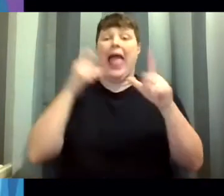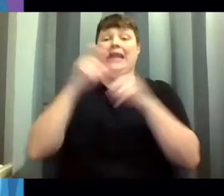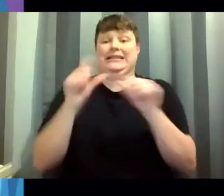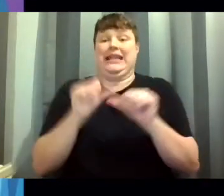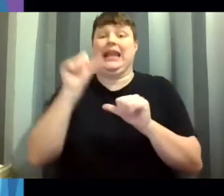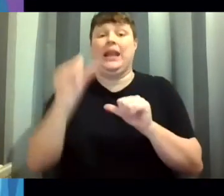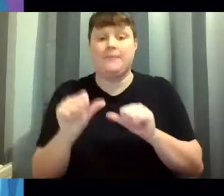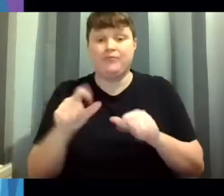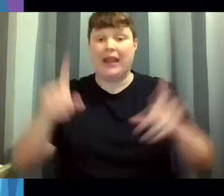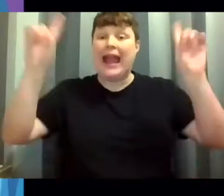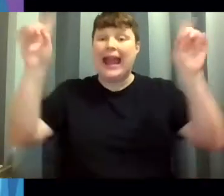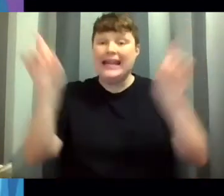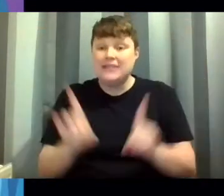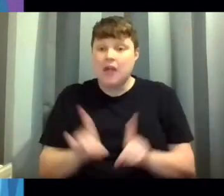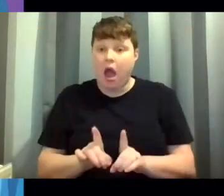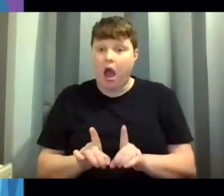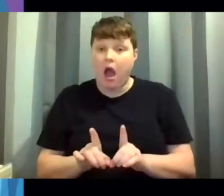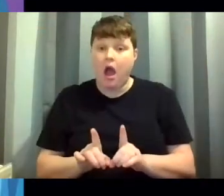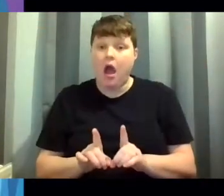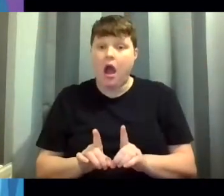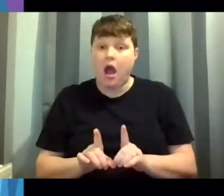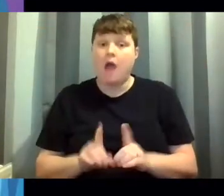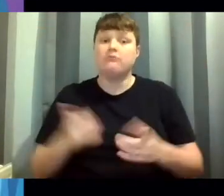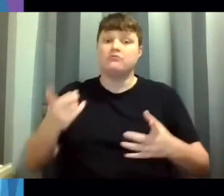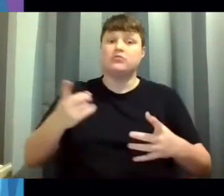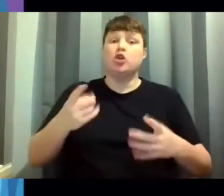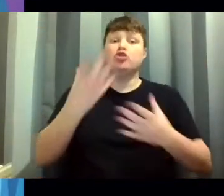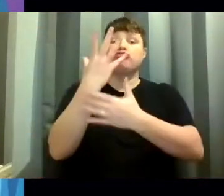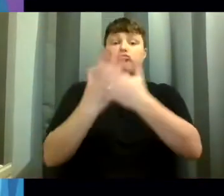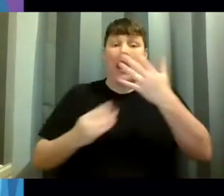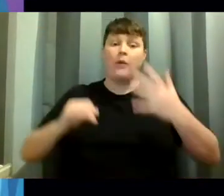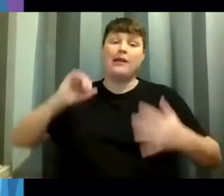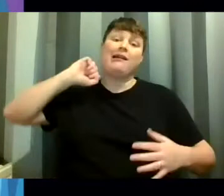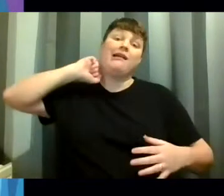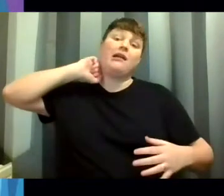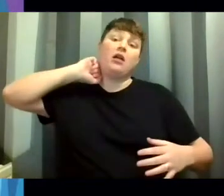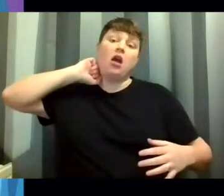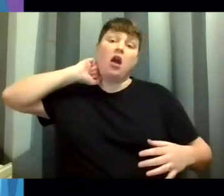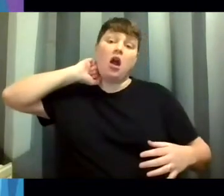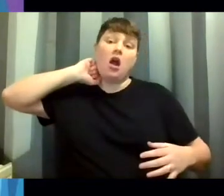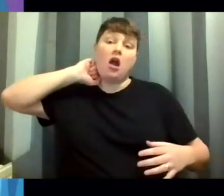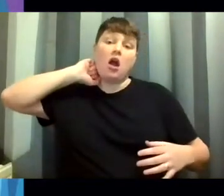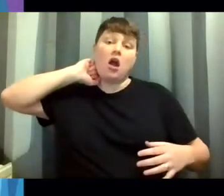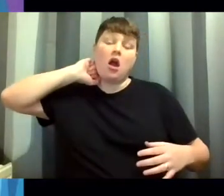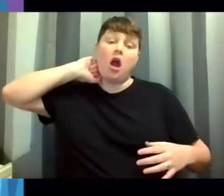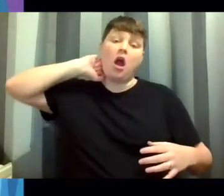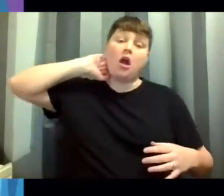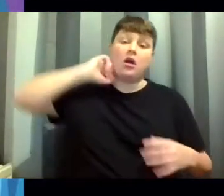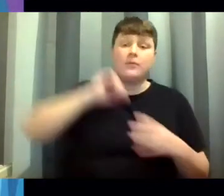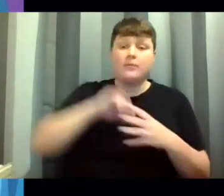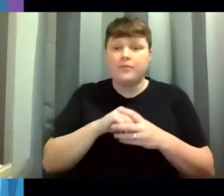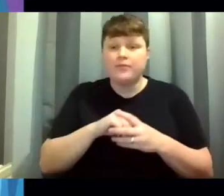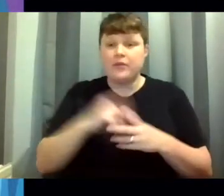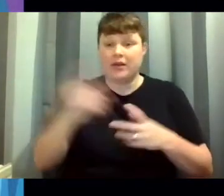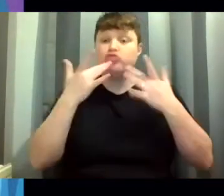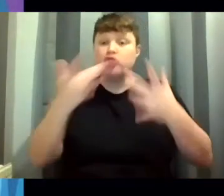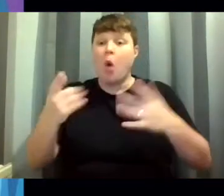India from some Nepalese texts showing a decent understanding of human anatomy